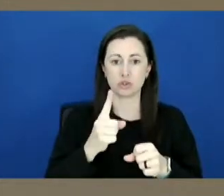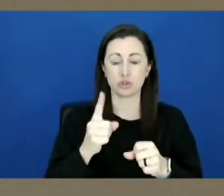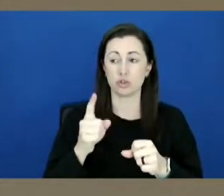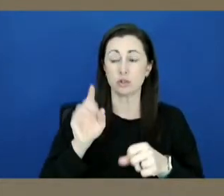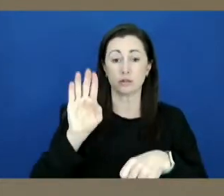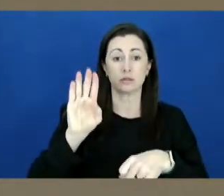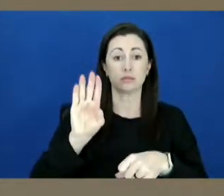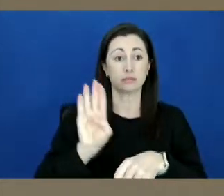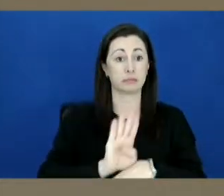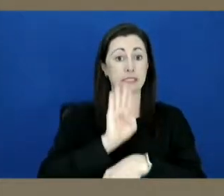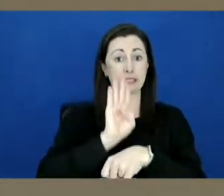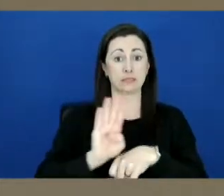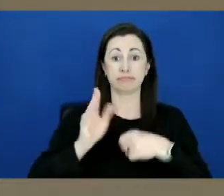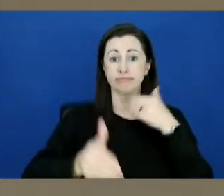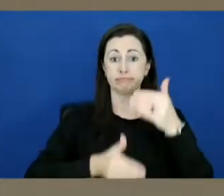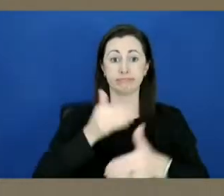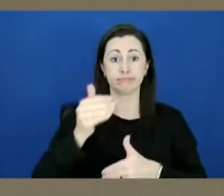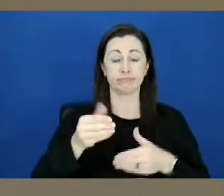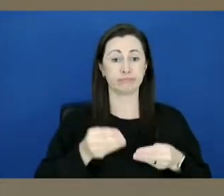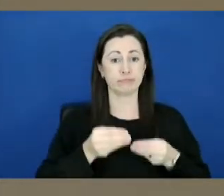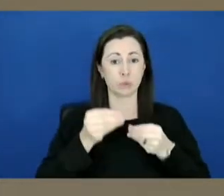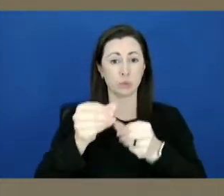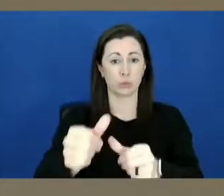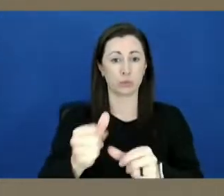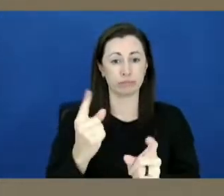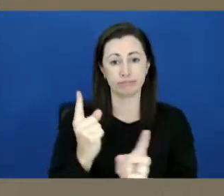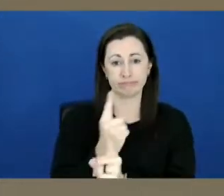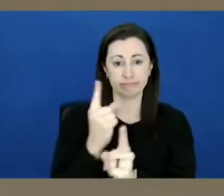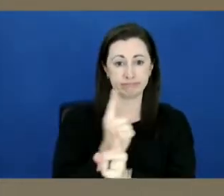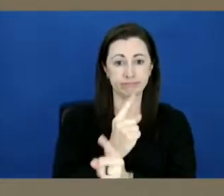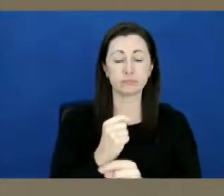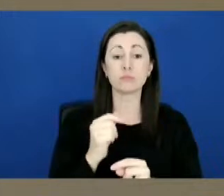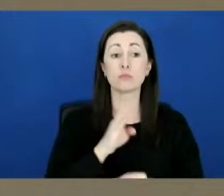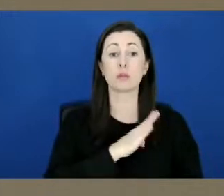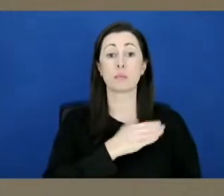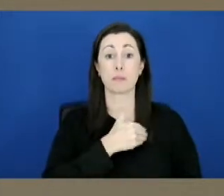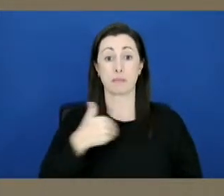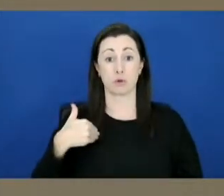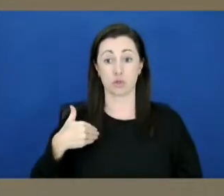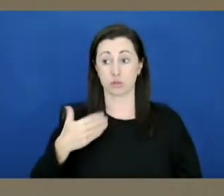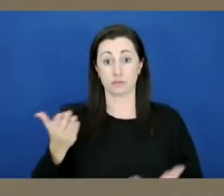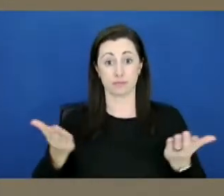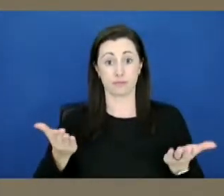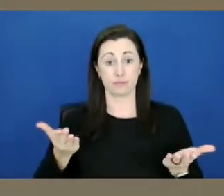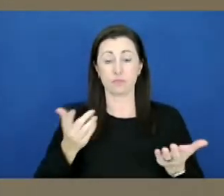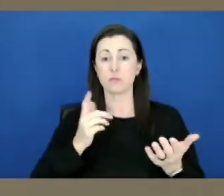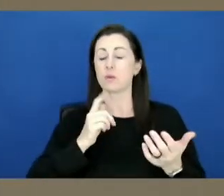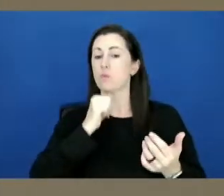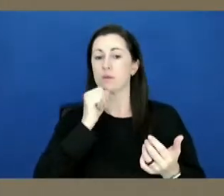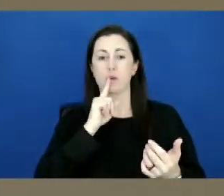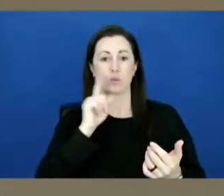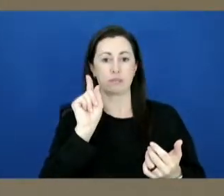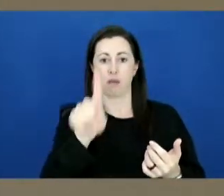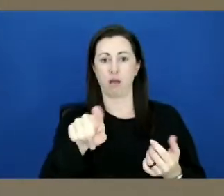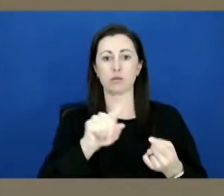CASE BASIS AS NECESSARY FOR THE EFFICIENT AND EFFECTIVE CONDUCT